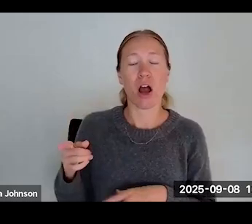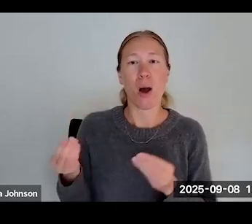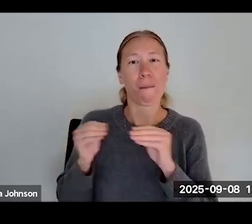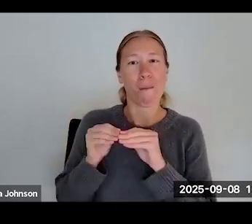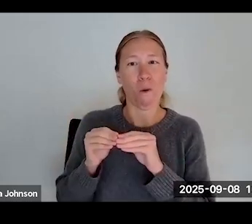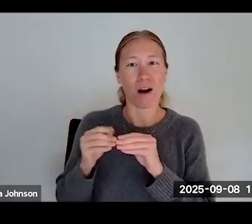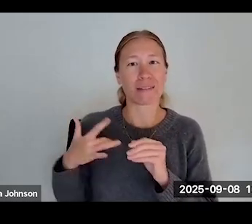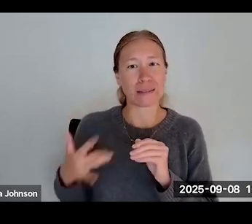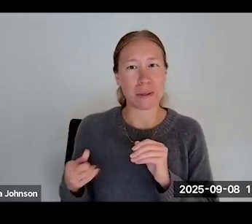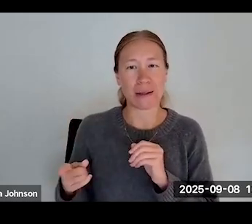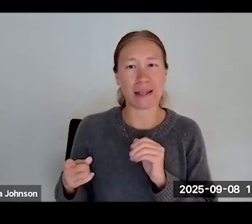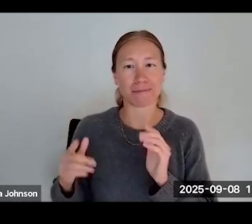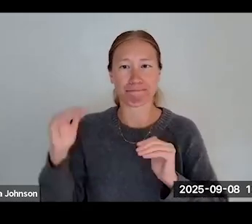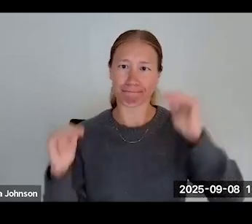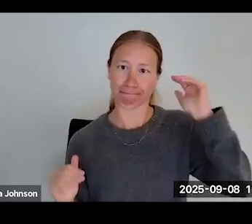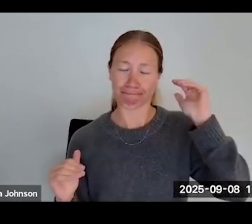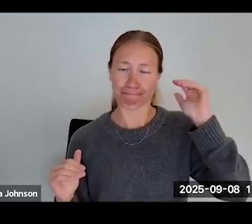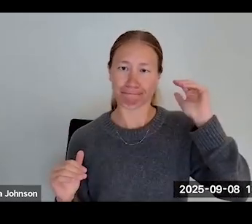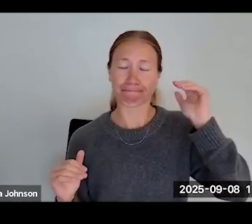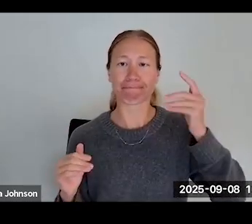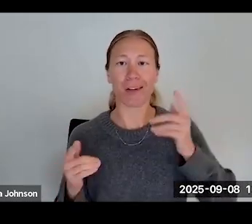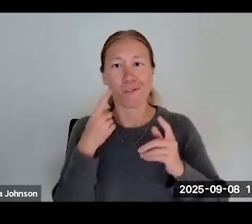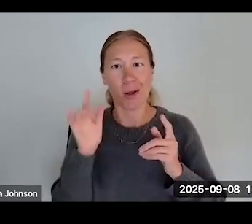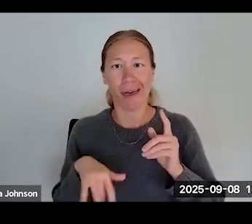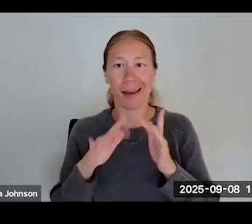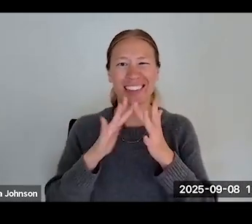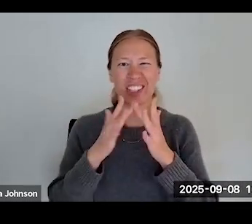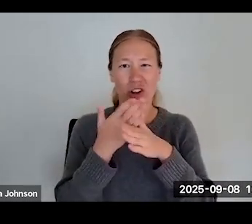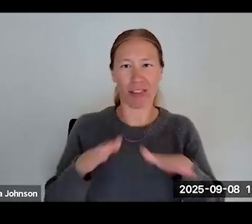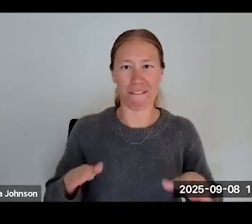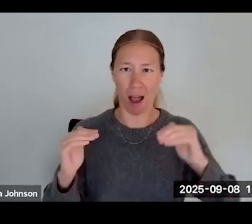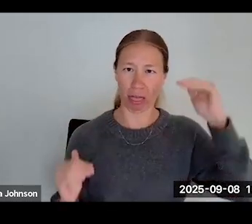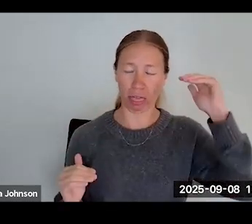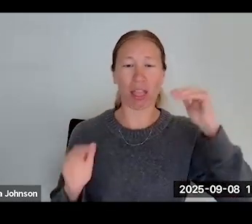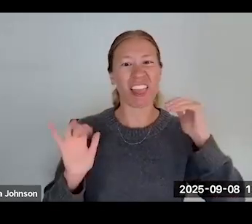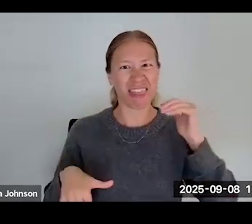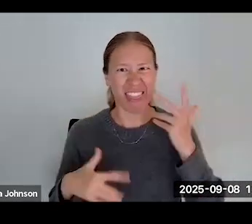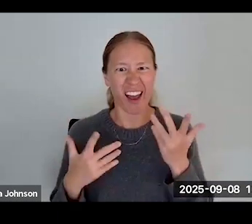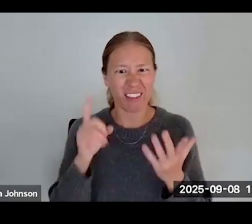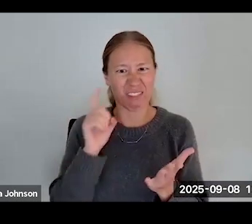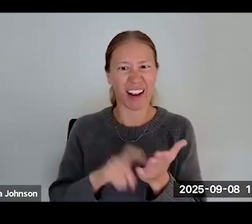to be on the disadvantaged side of the digital divide. This contributes to other gaps between individuals with